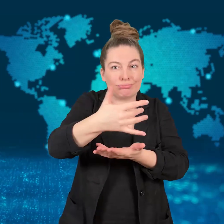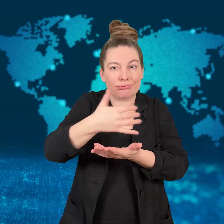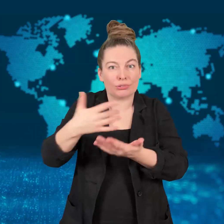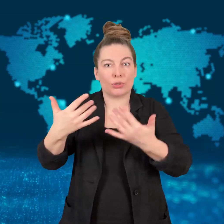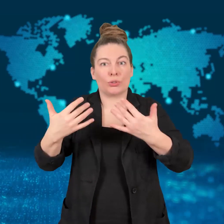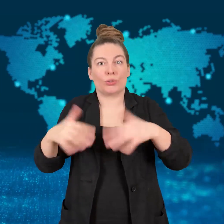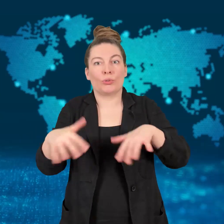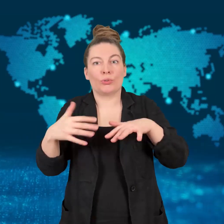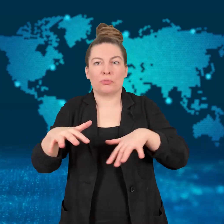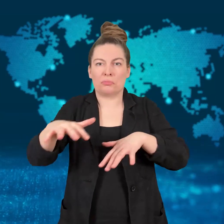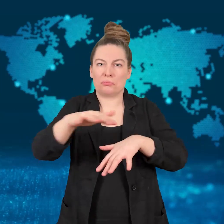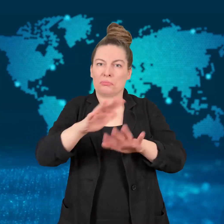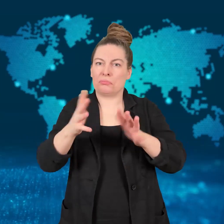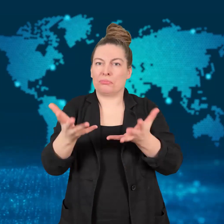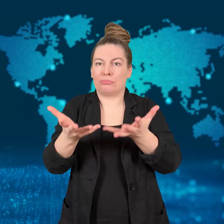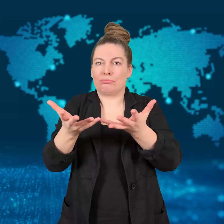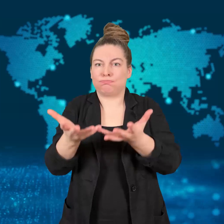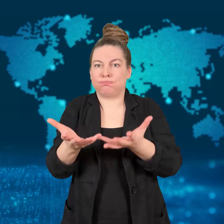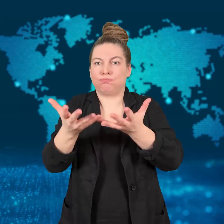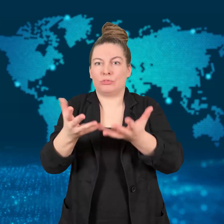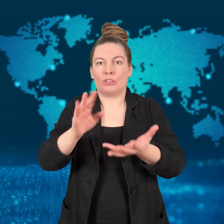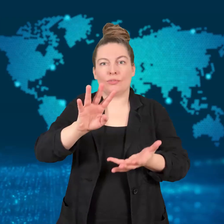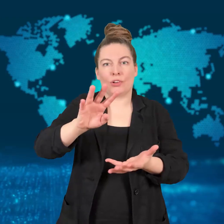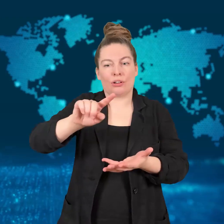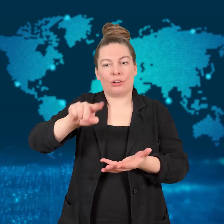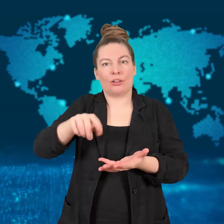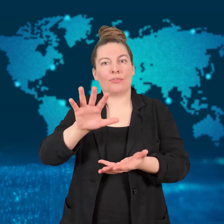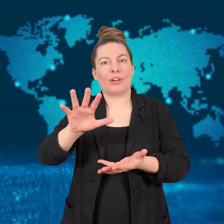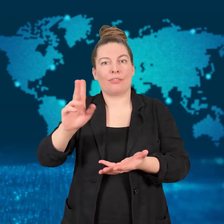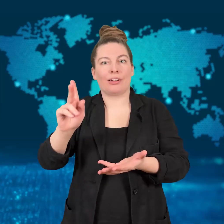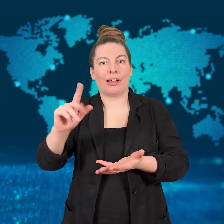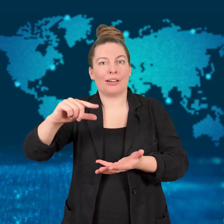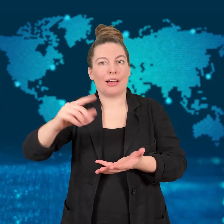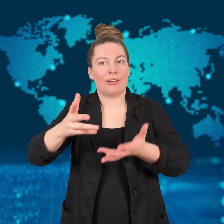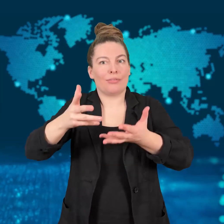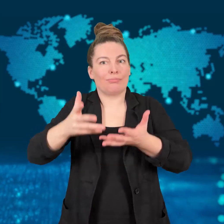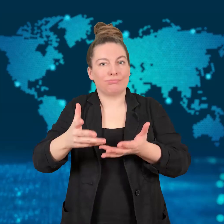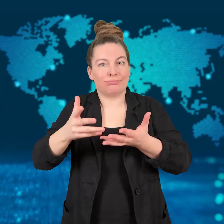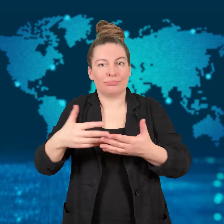On the second day of their search,